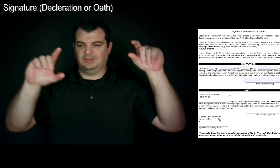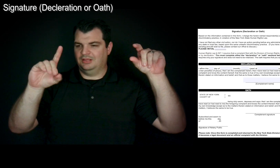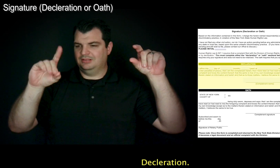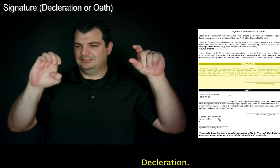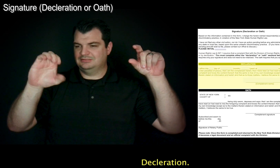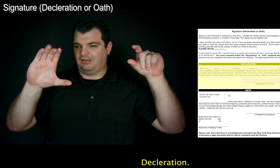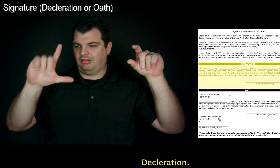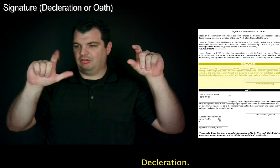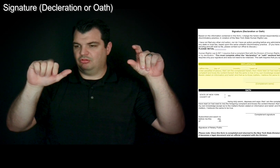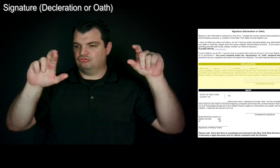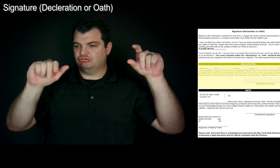Decleration.